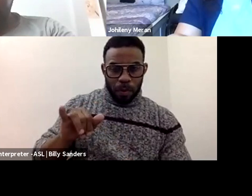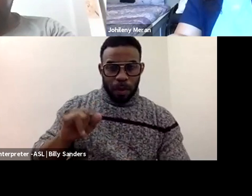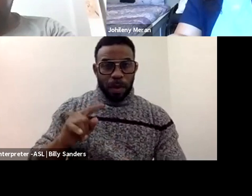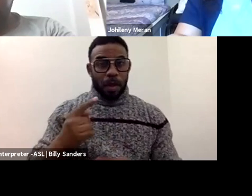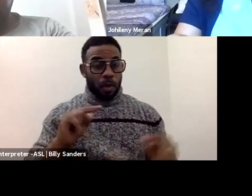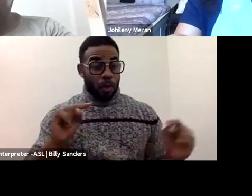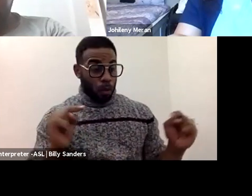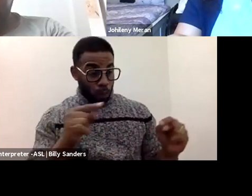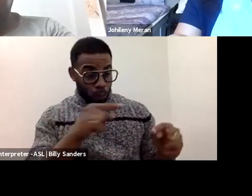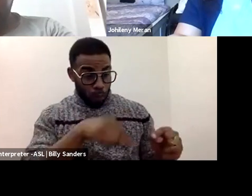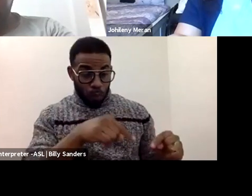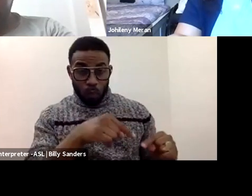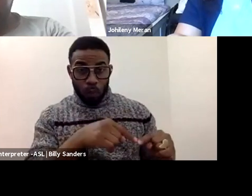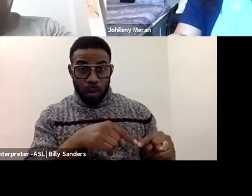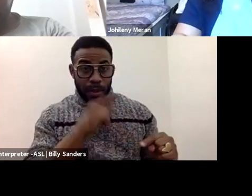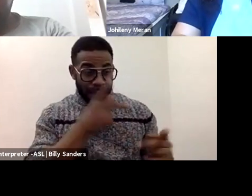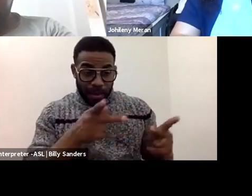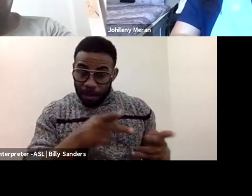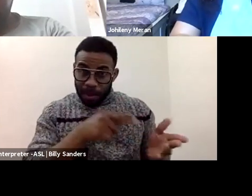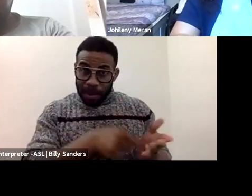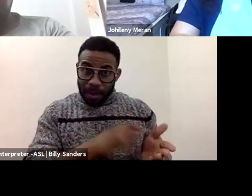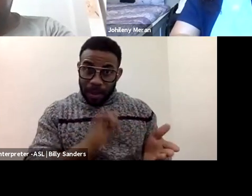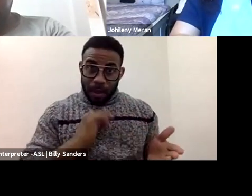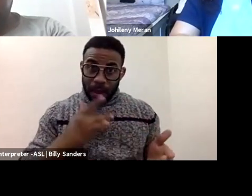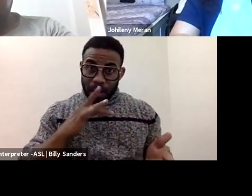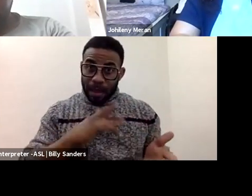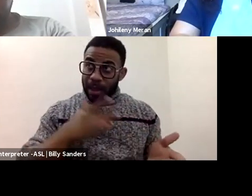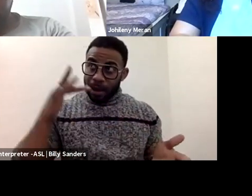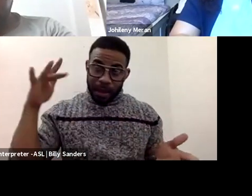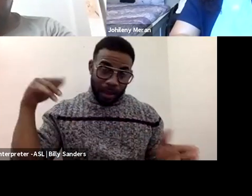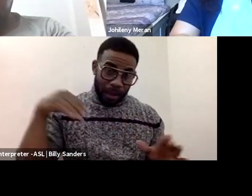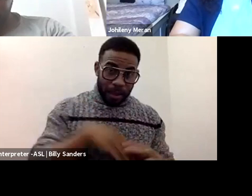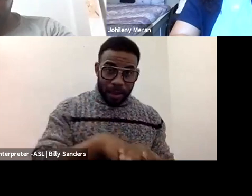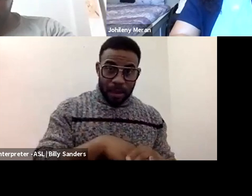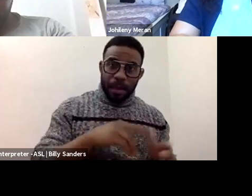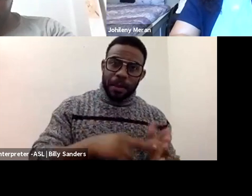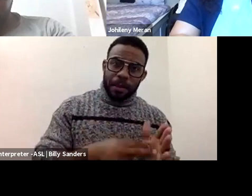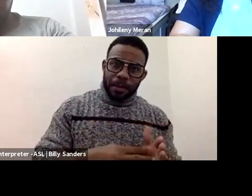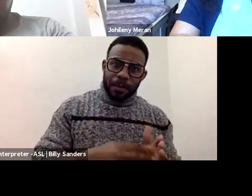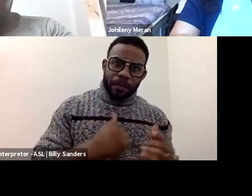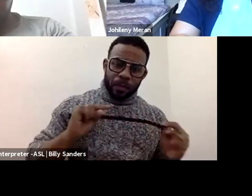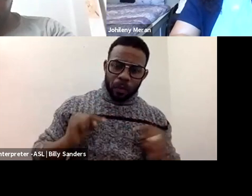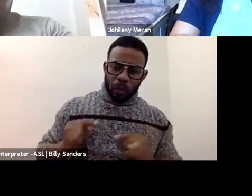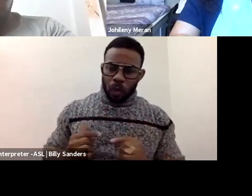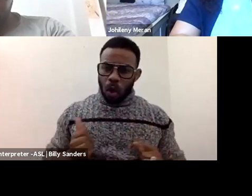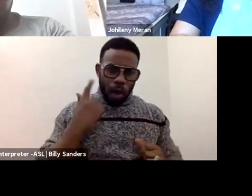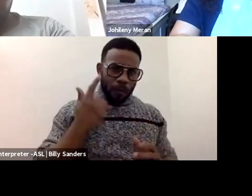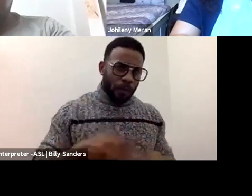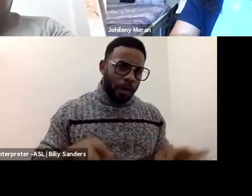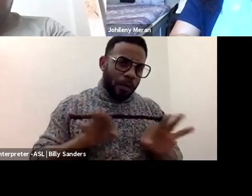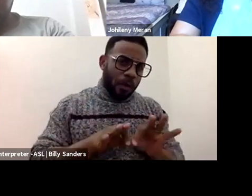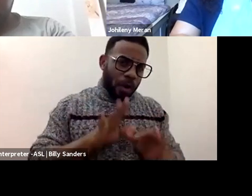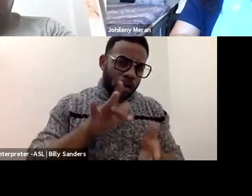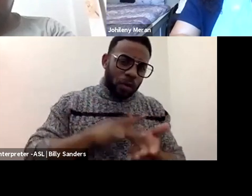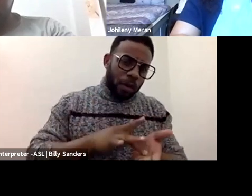wound is the place our light enters." Our wounds offer a valuable source of insight